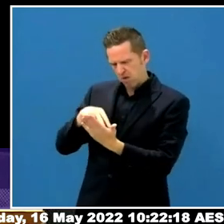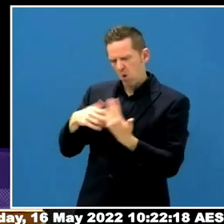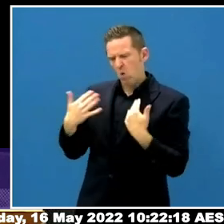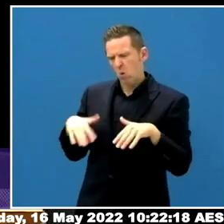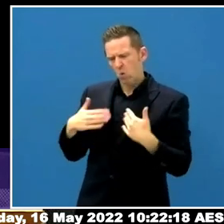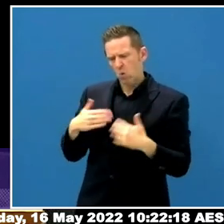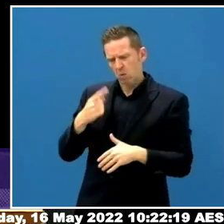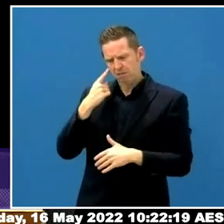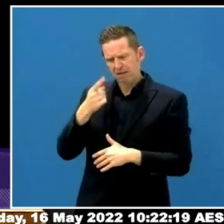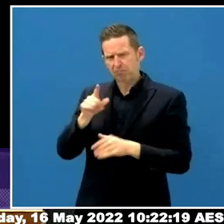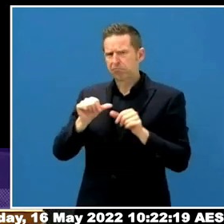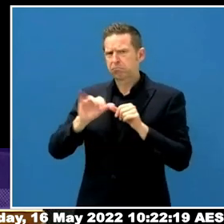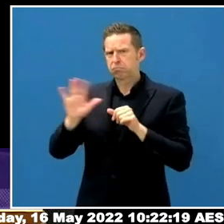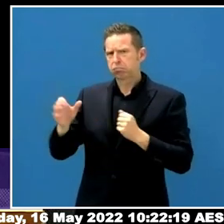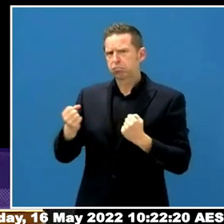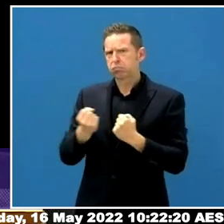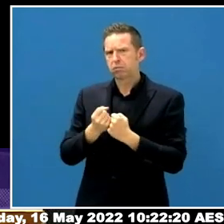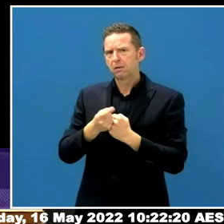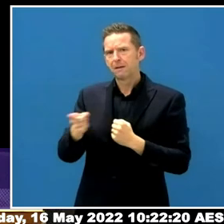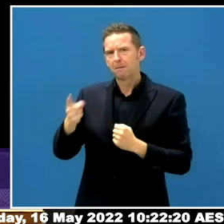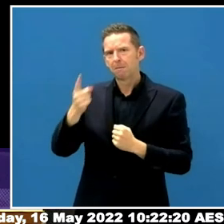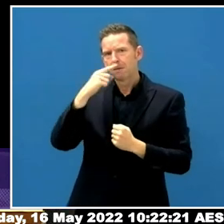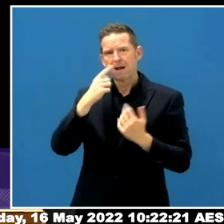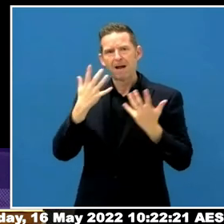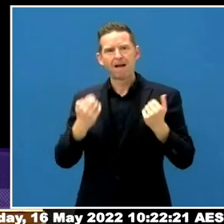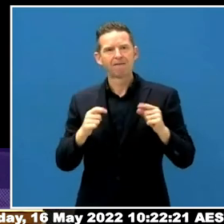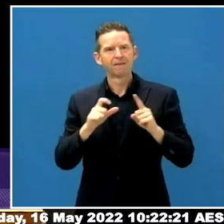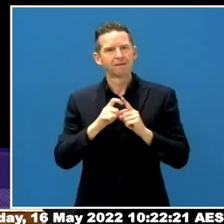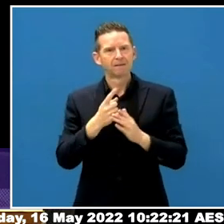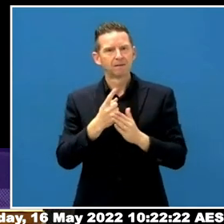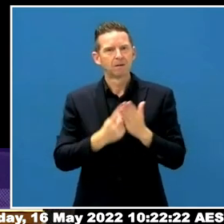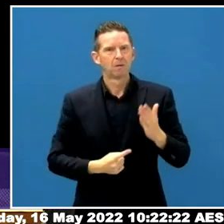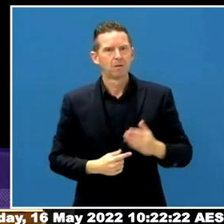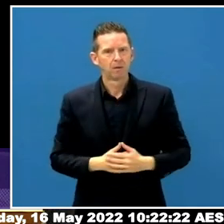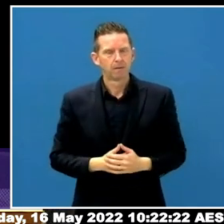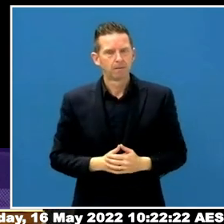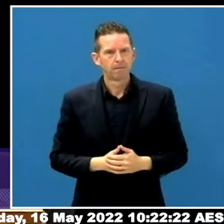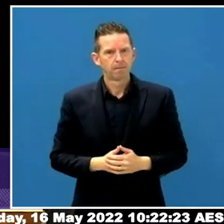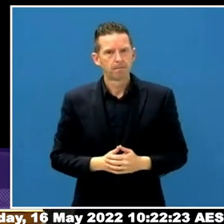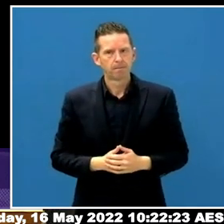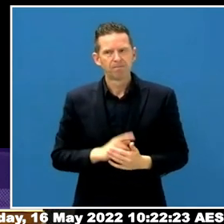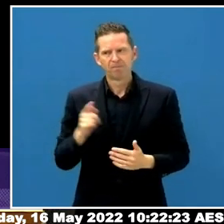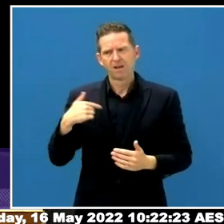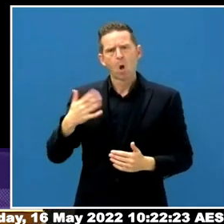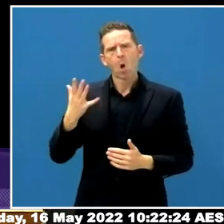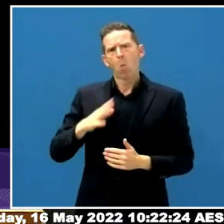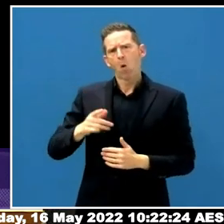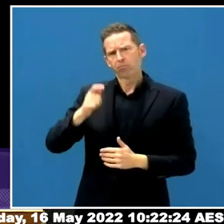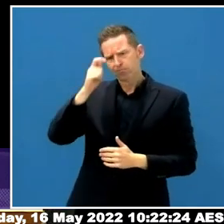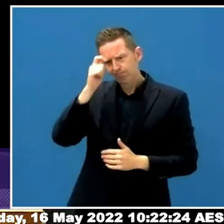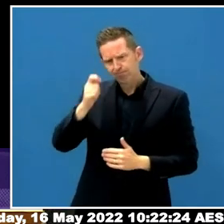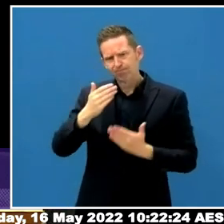disability. We take this opportunity to acknowledge their skill and their dedication.